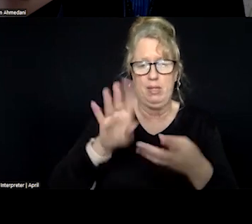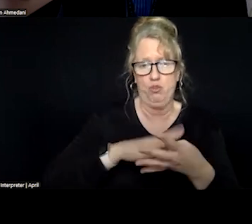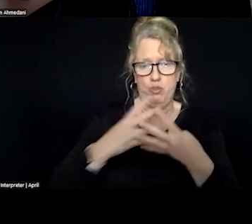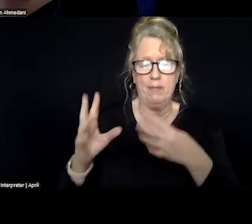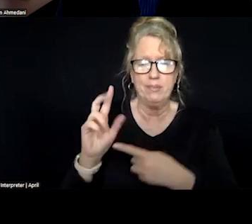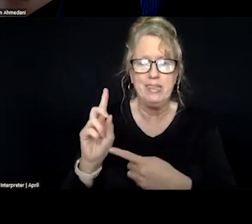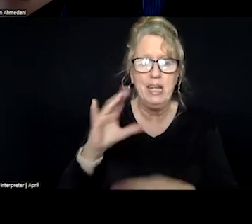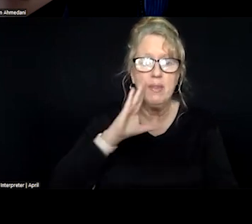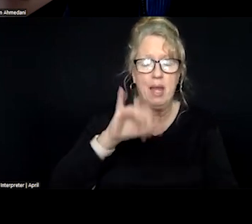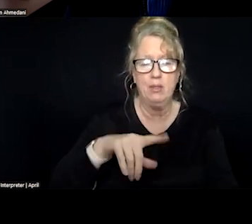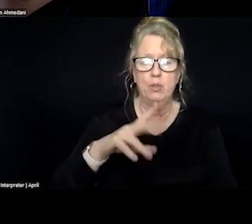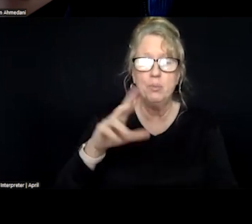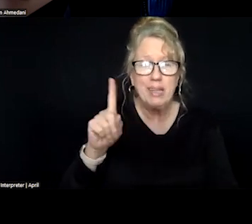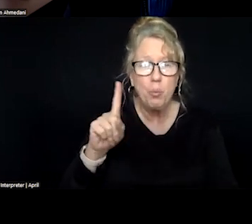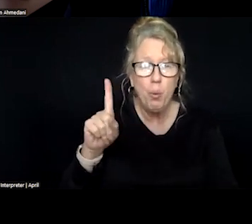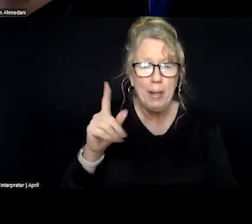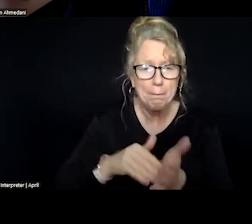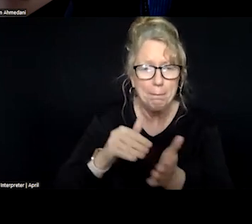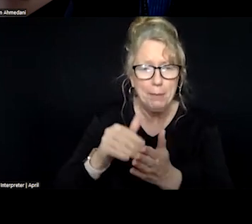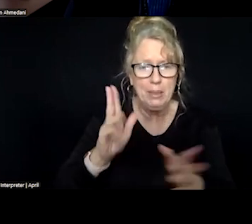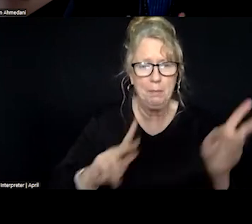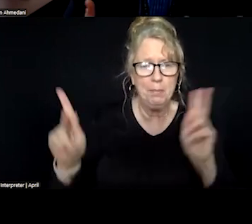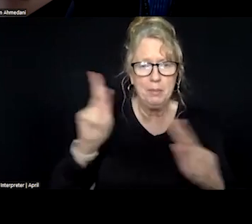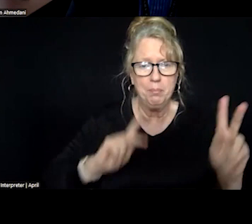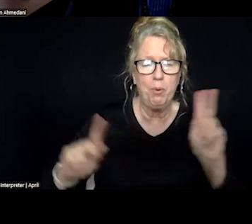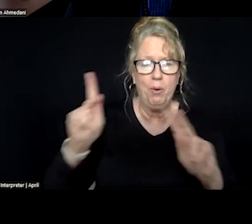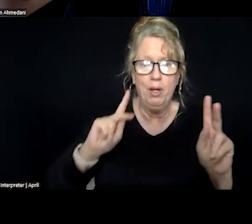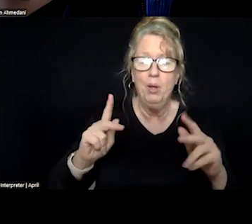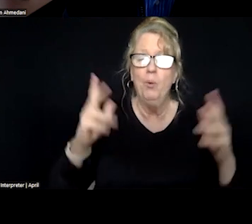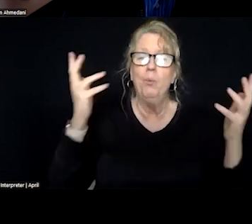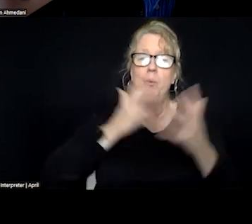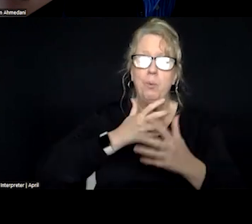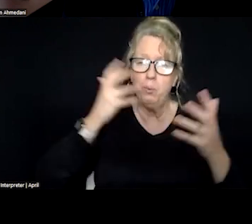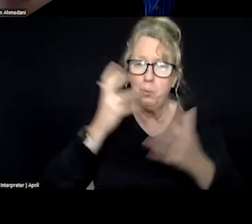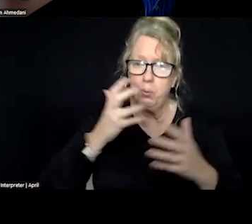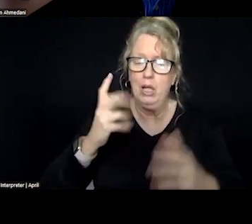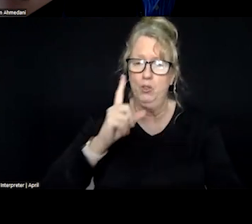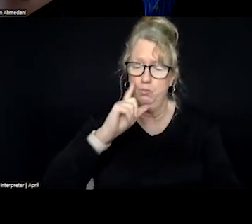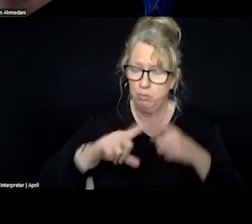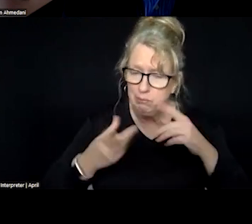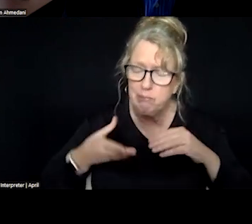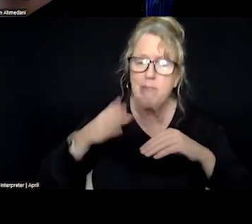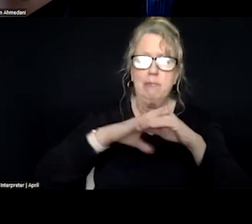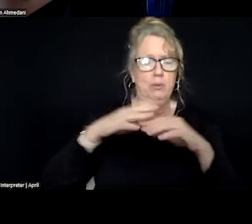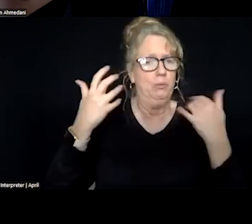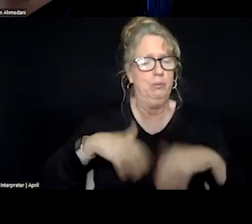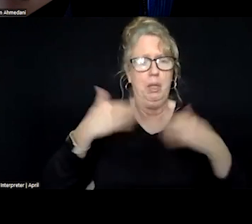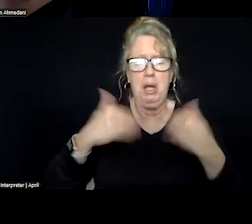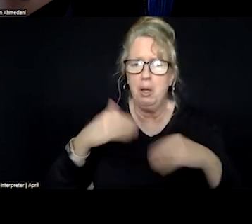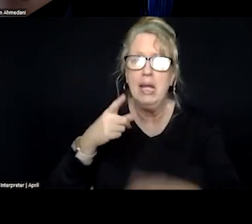THAT IS ABOUT 1 MILLION PEOPLE. WE REALLY INCREASED SCREENING QUITE A BIT, EVEN THOUGH THE